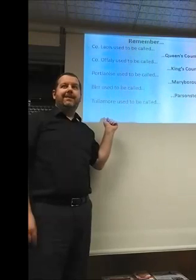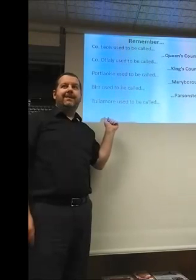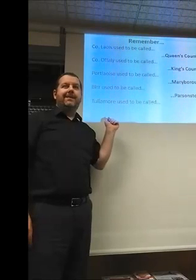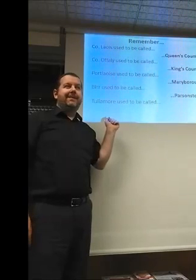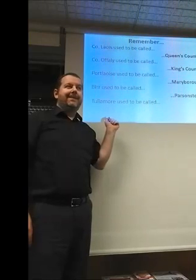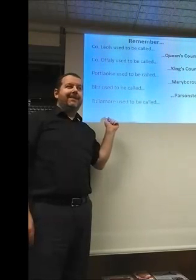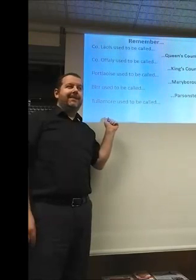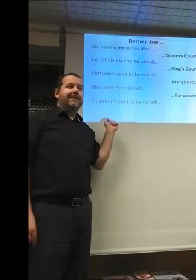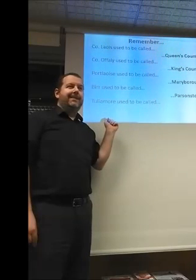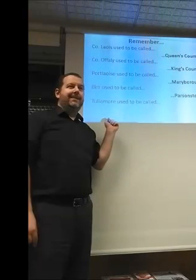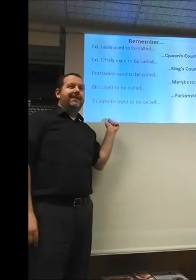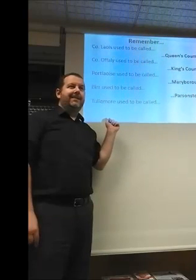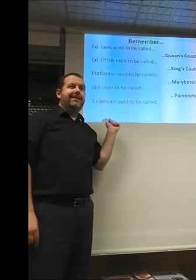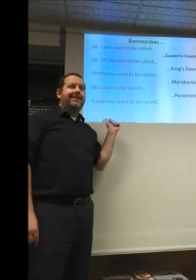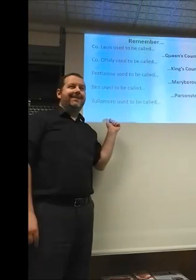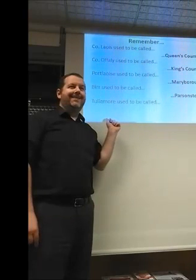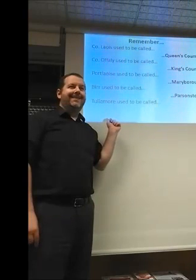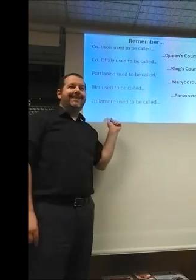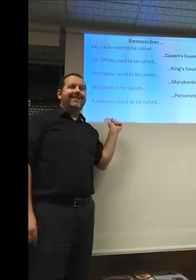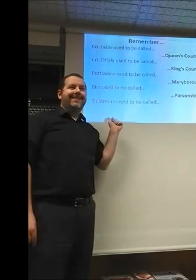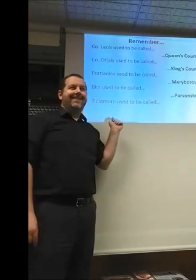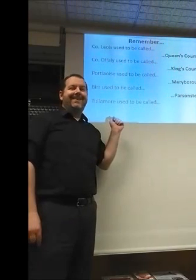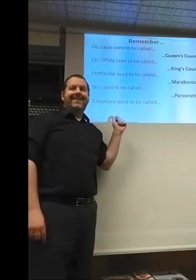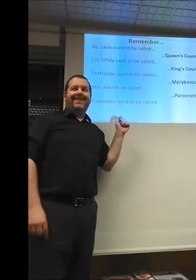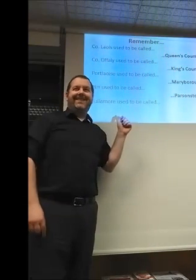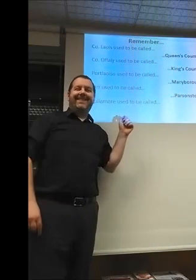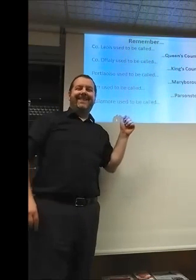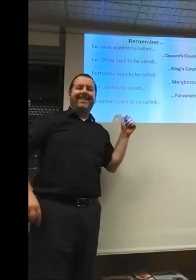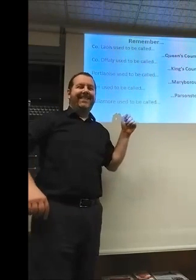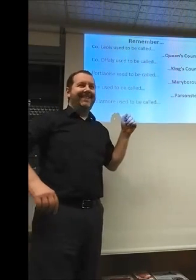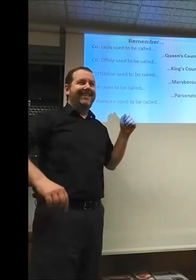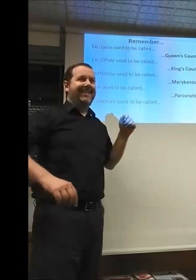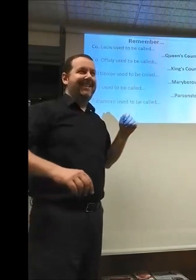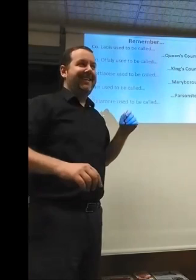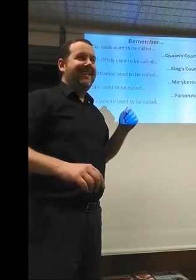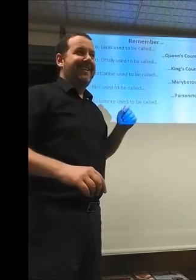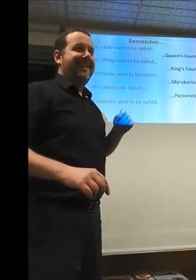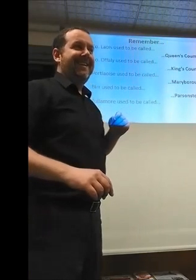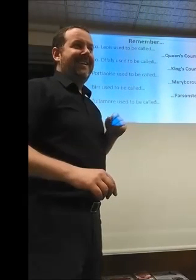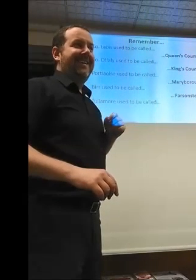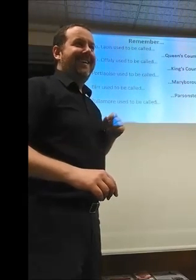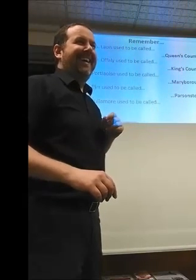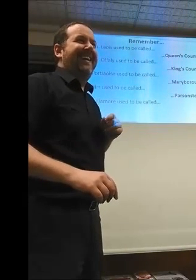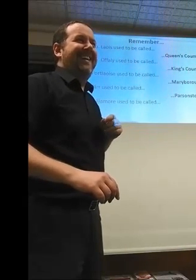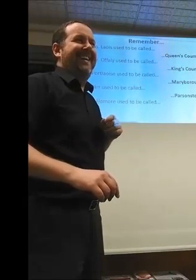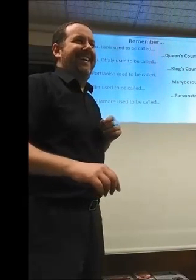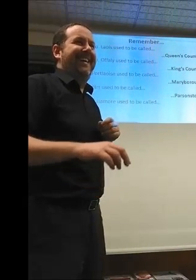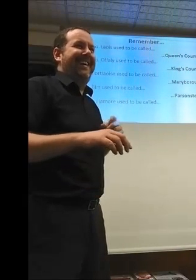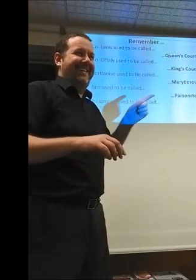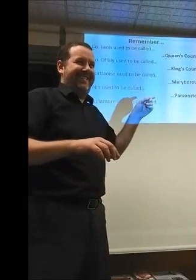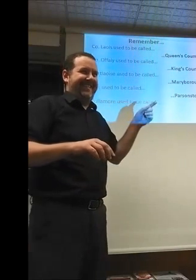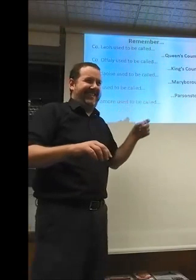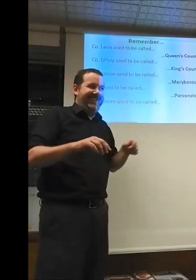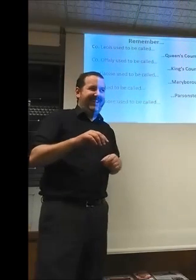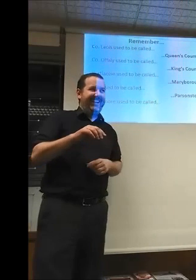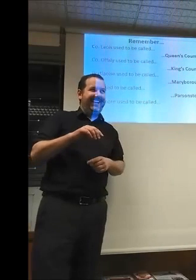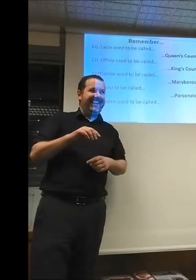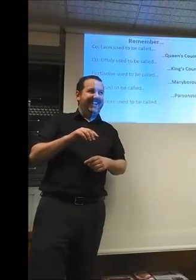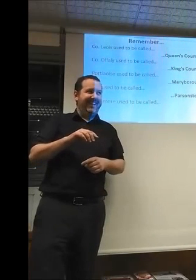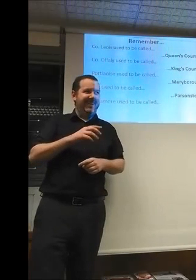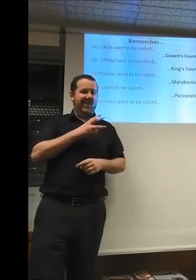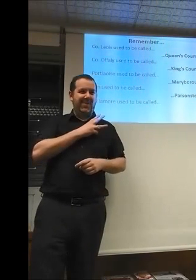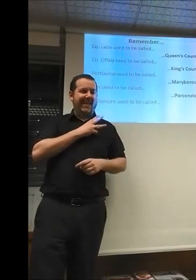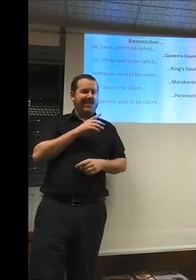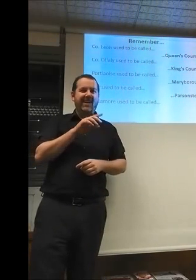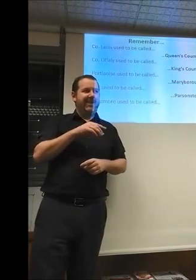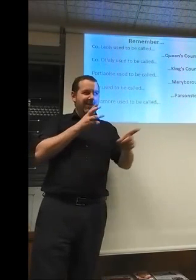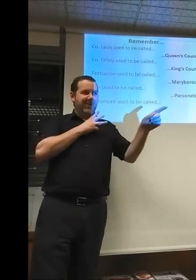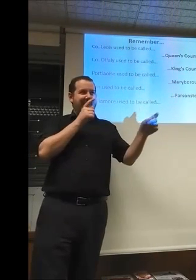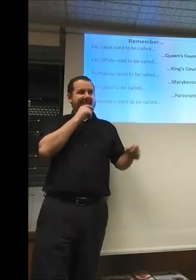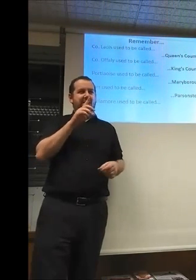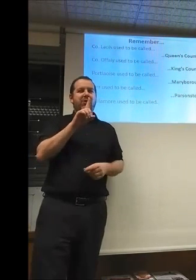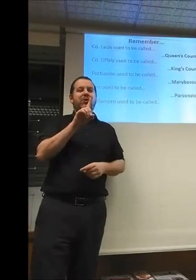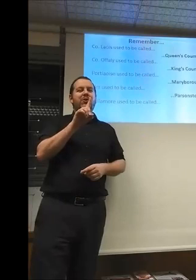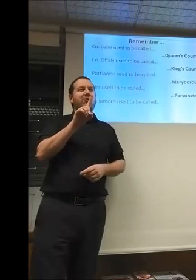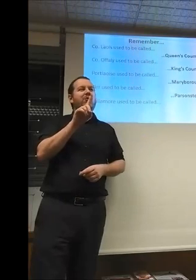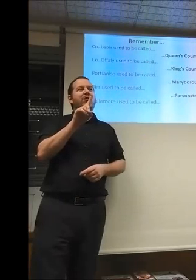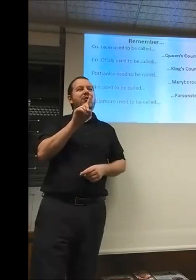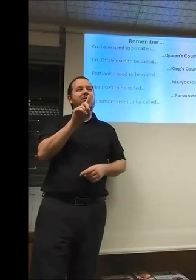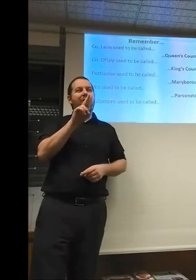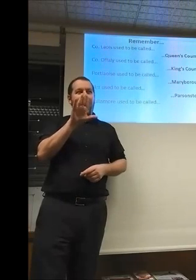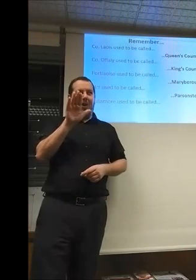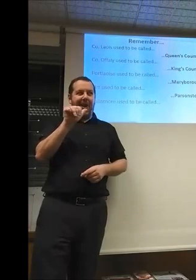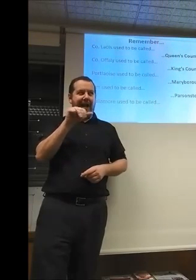That’s one suggestion..